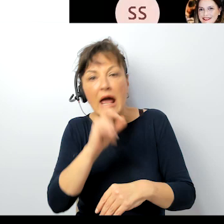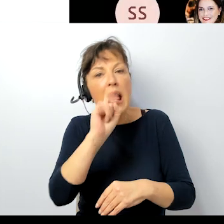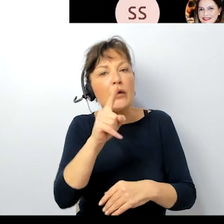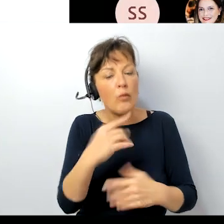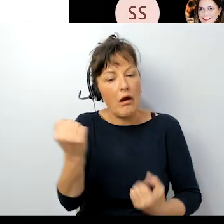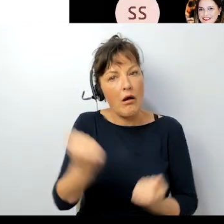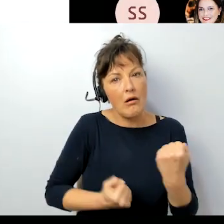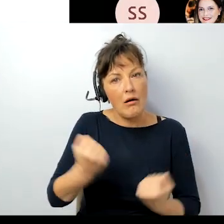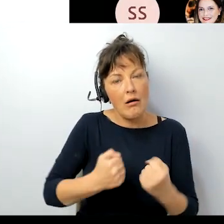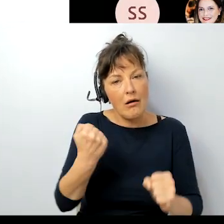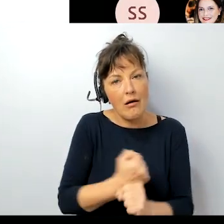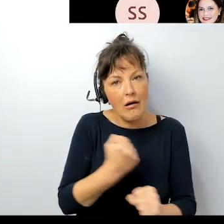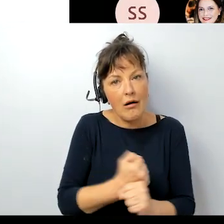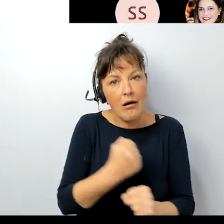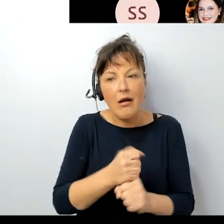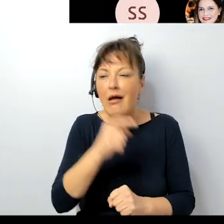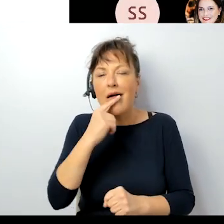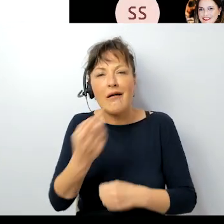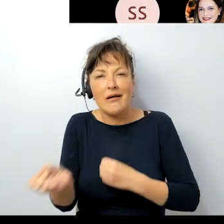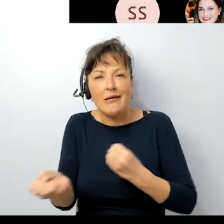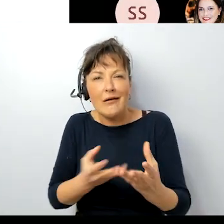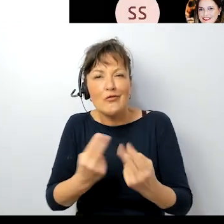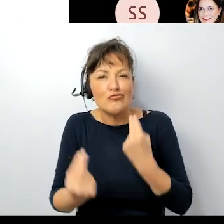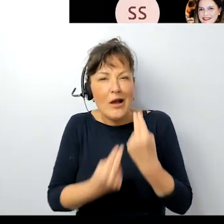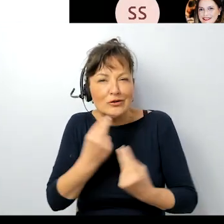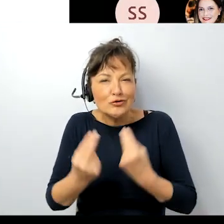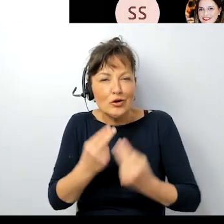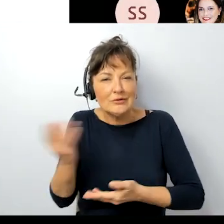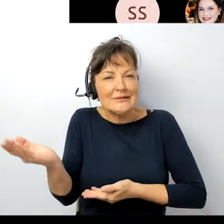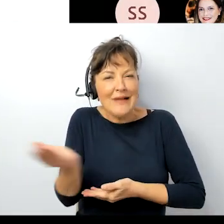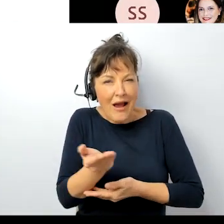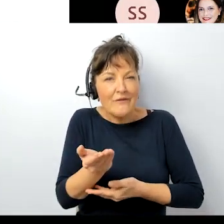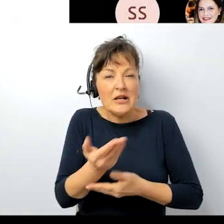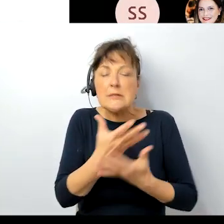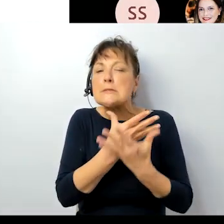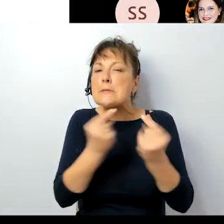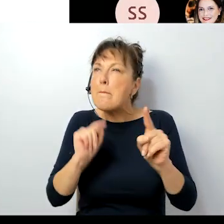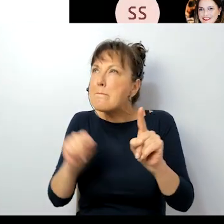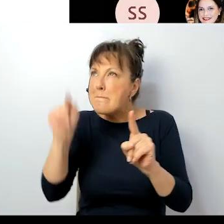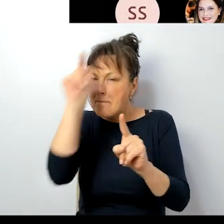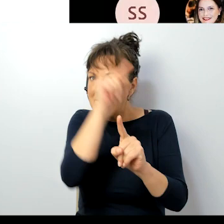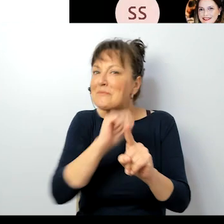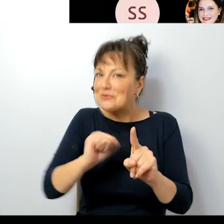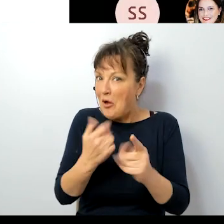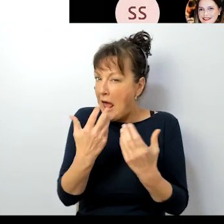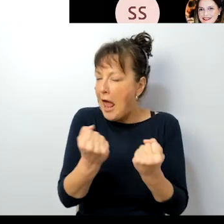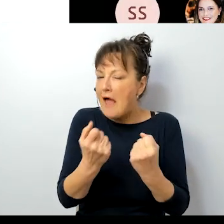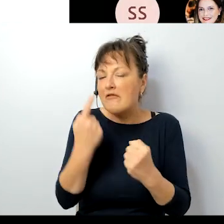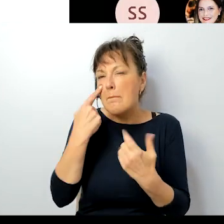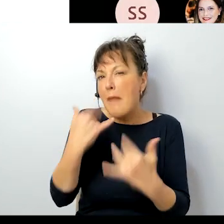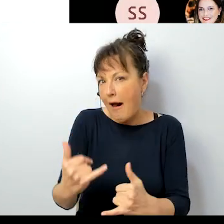Apprenticeships in automotive, construction and hospitality in some local authorities in Scotland.